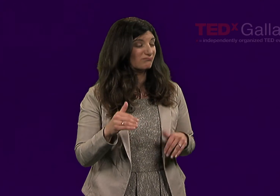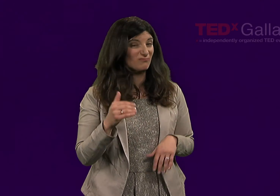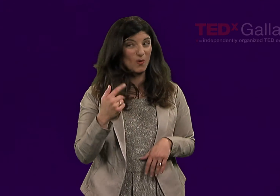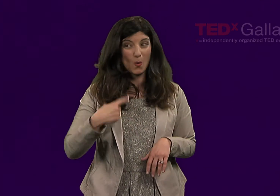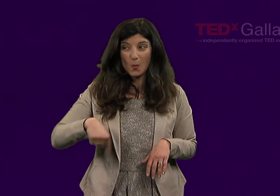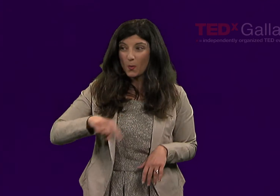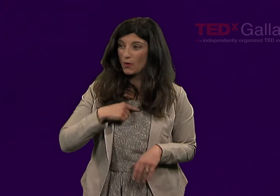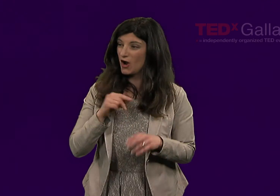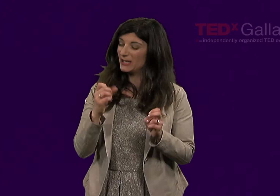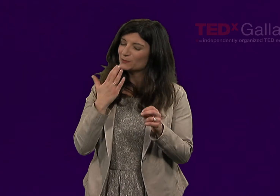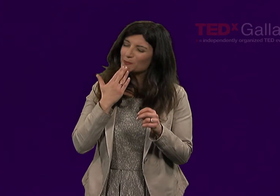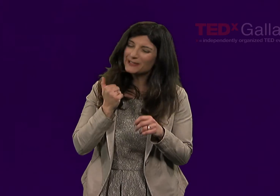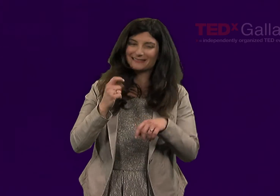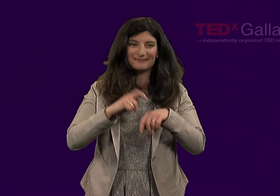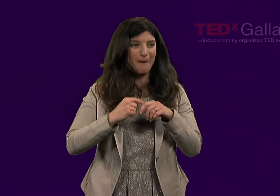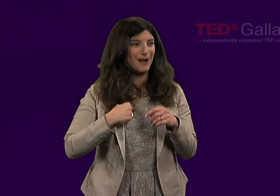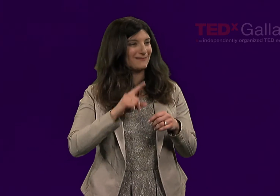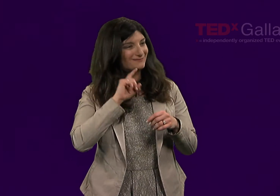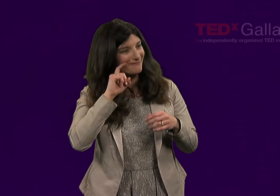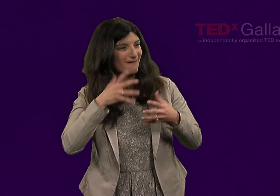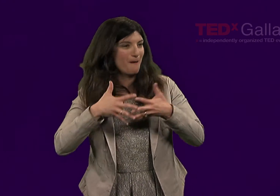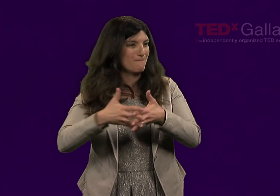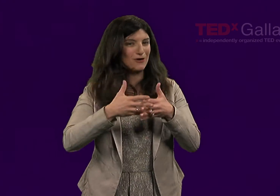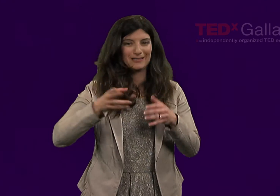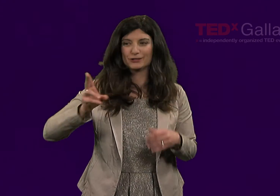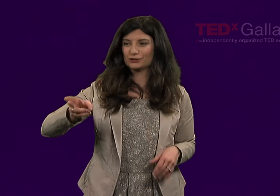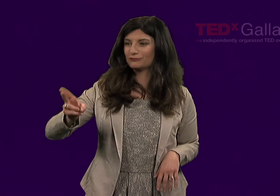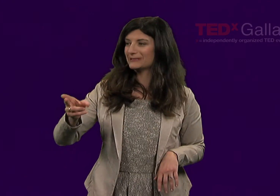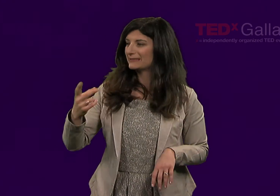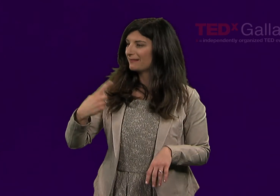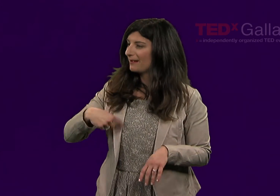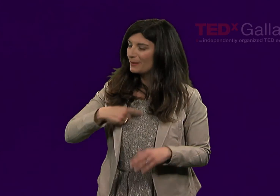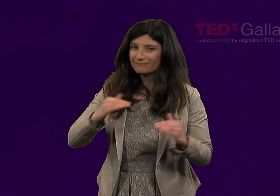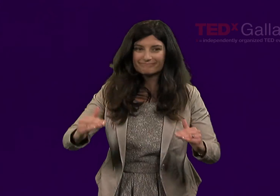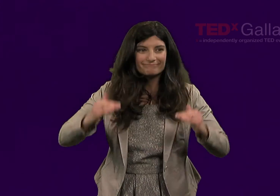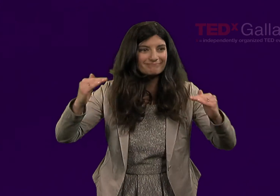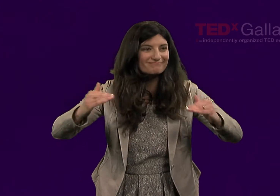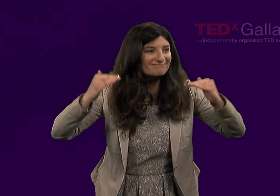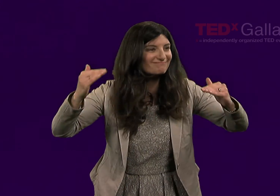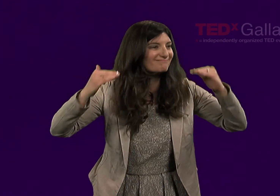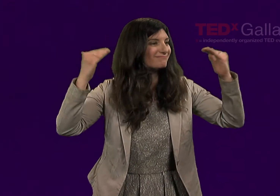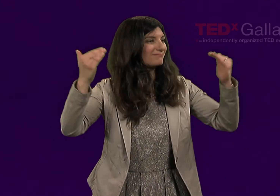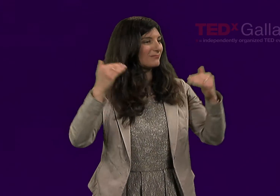this is a perfect time in the history of deaf Americans. Look at the advances we've been able to realize.